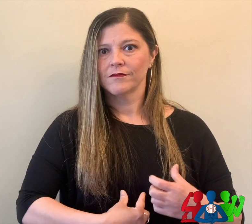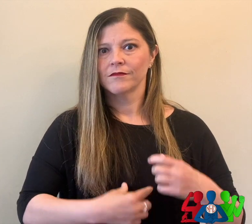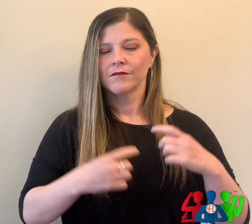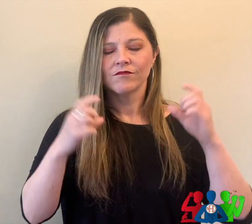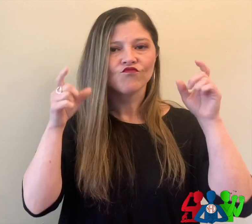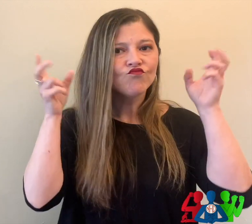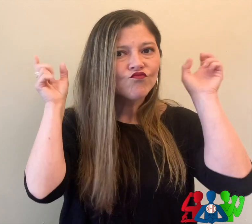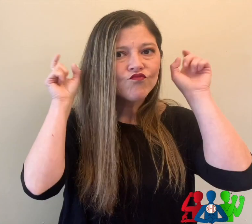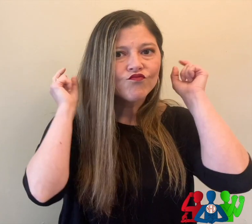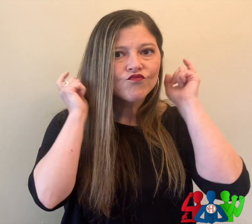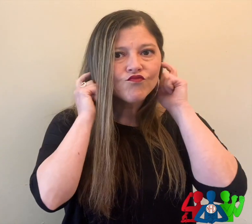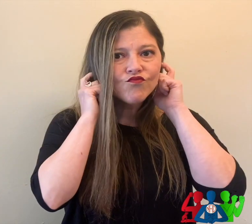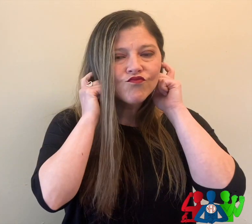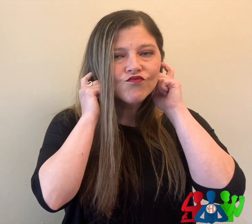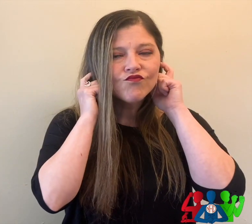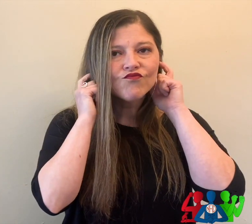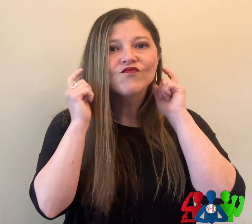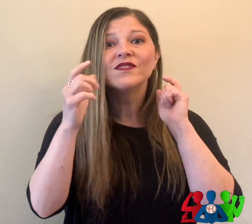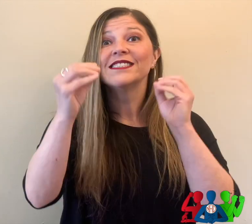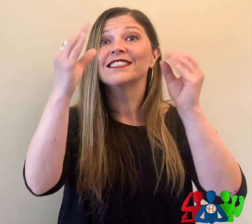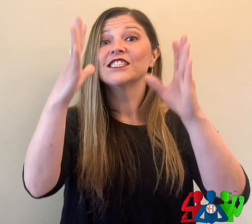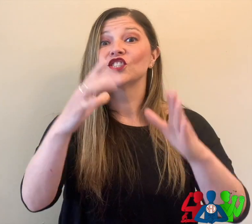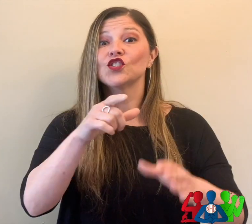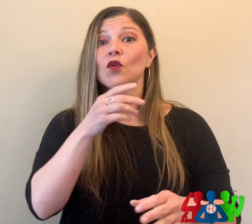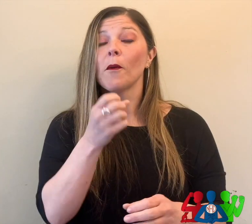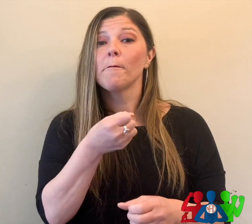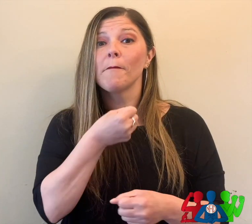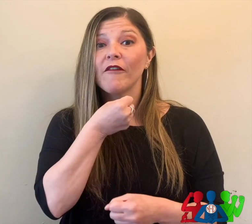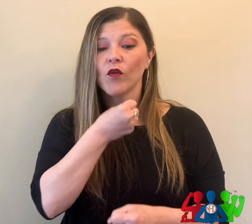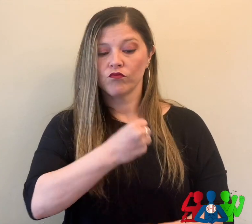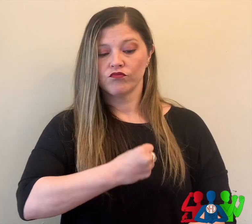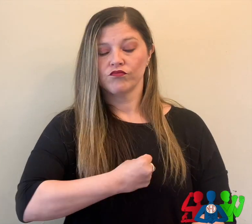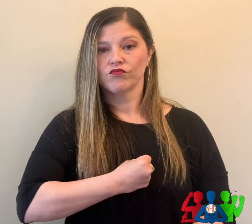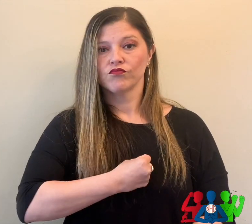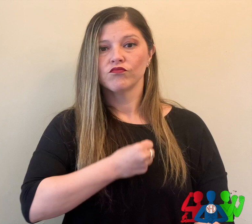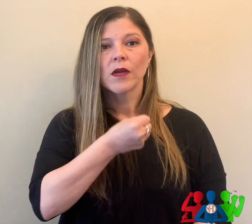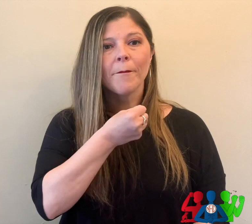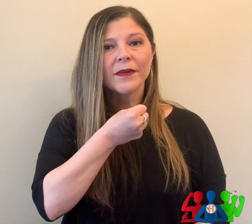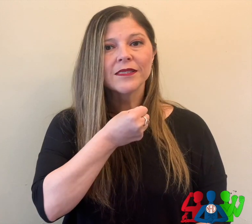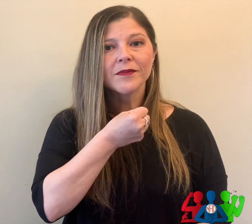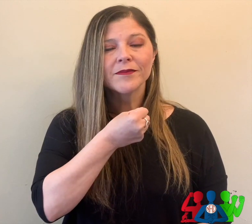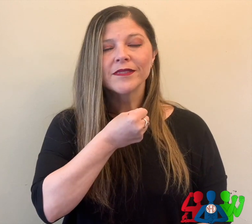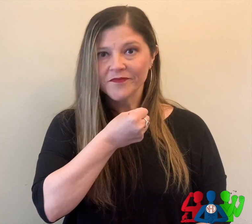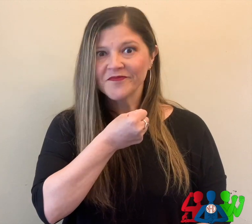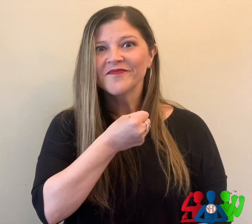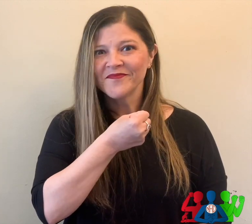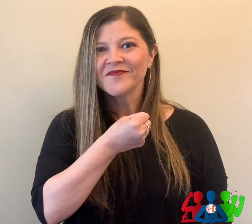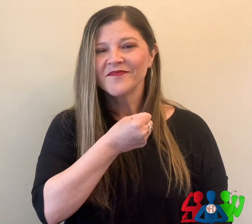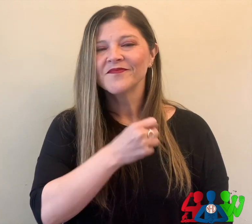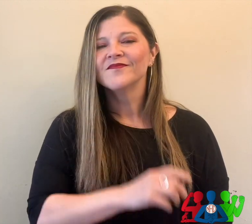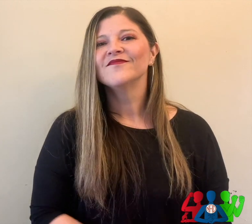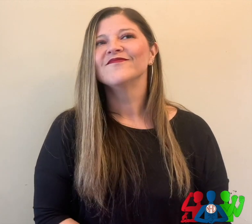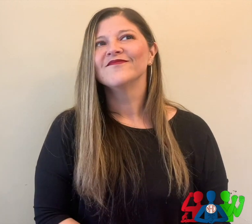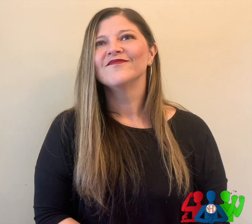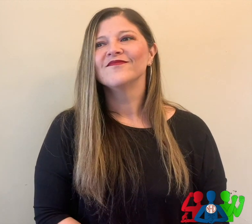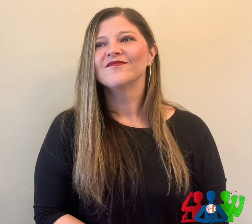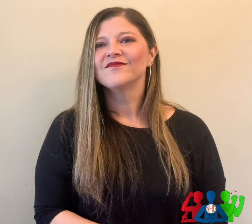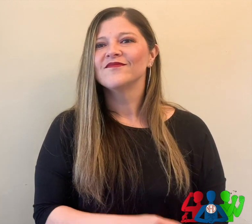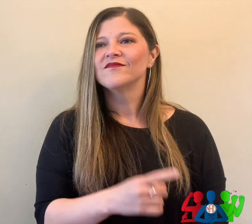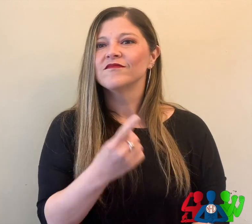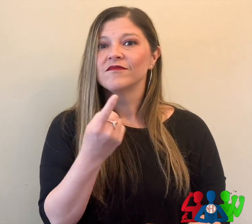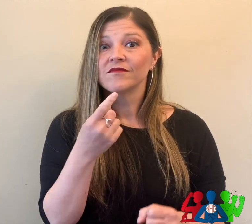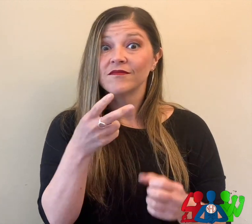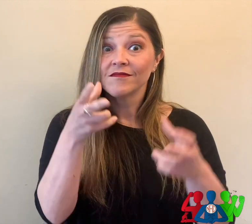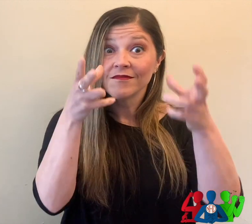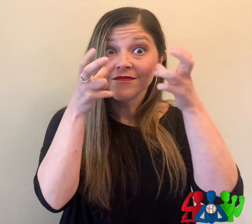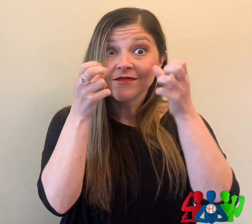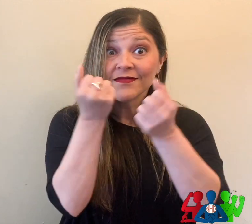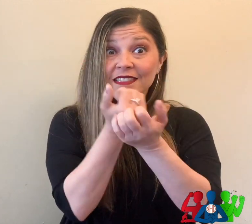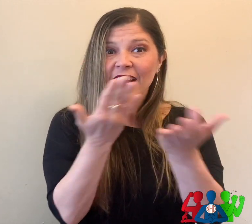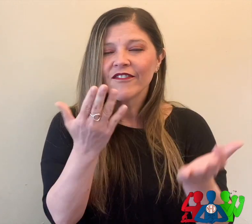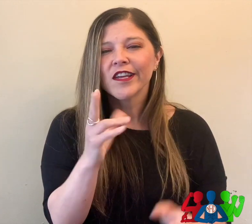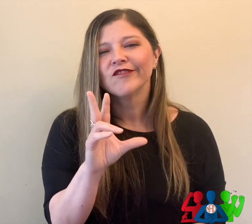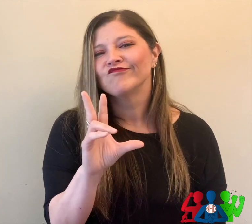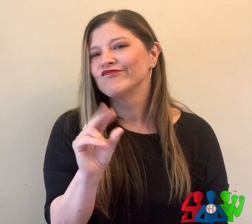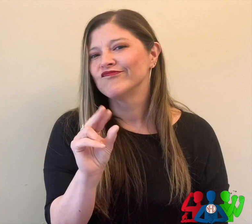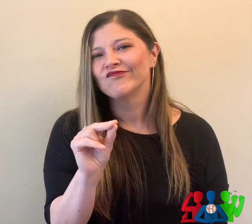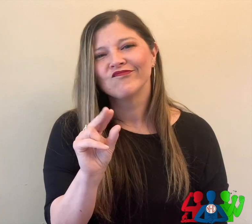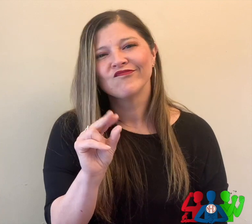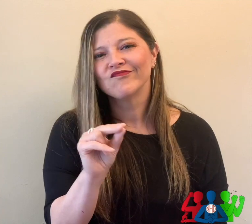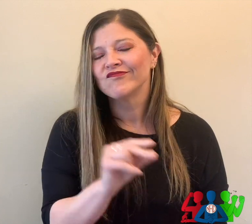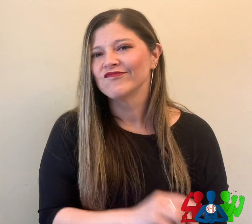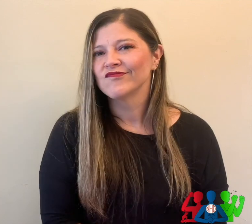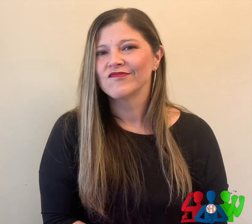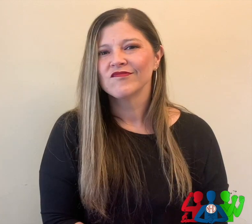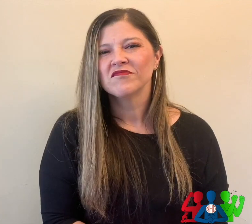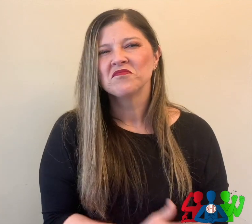system with listening device and the teacher had a microphone that they spoke into. I didn't